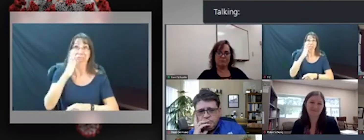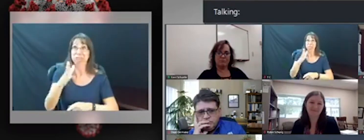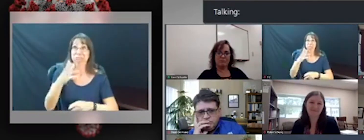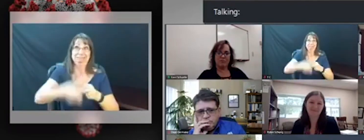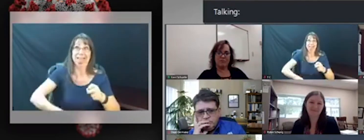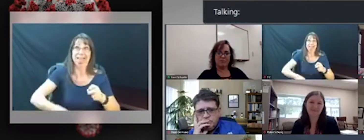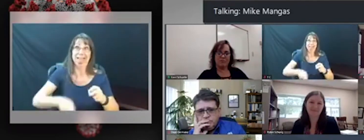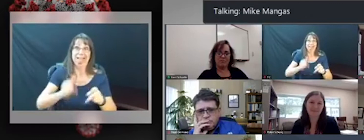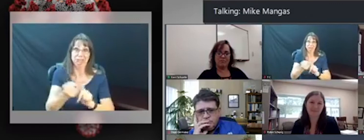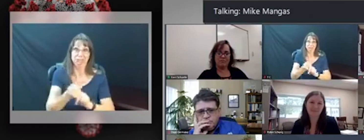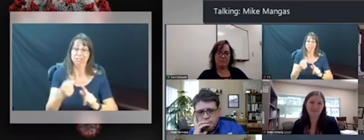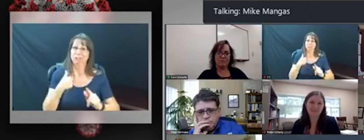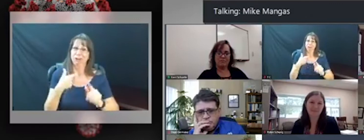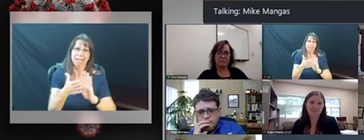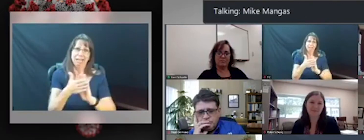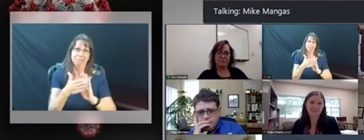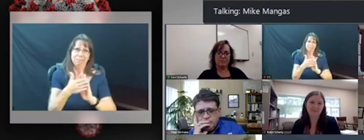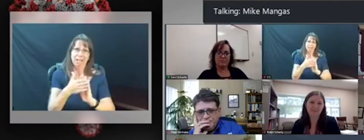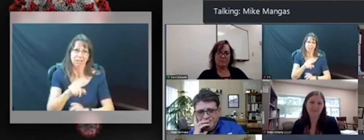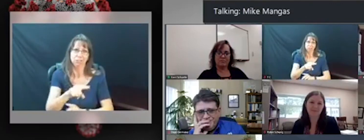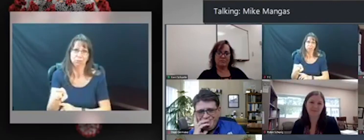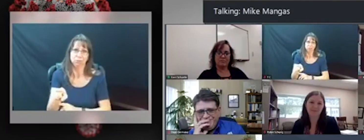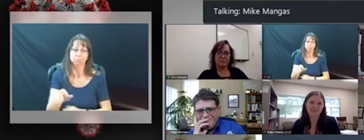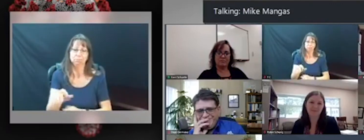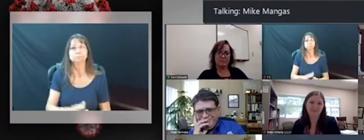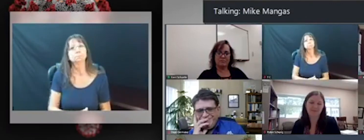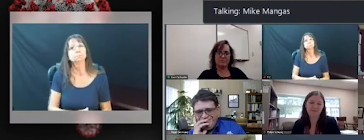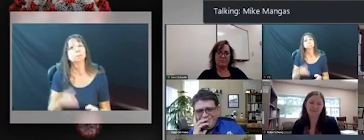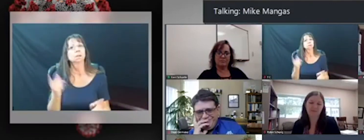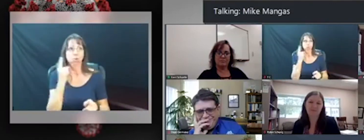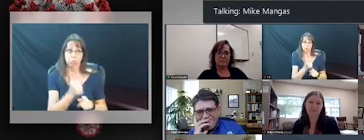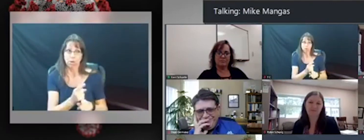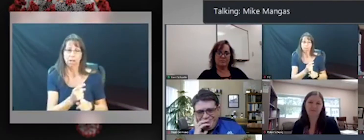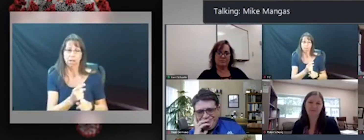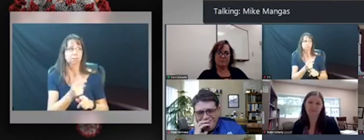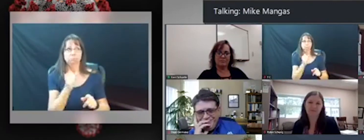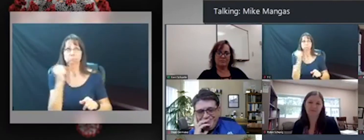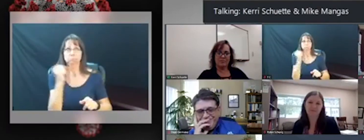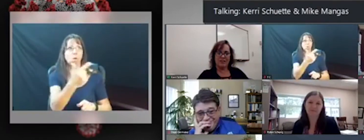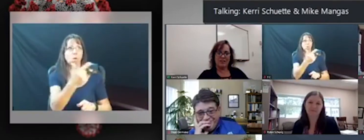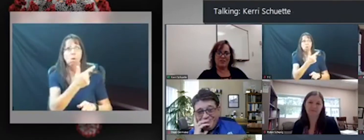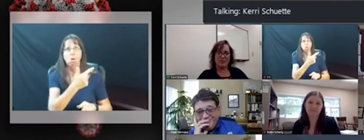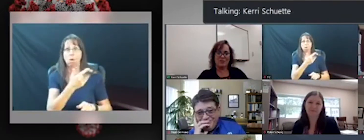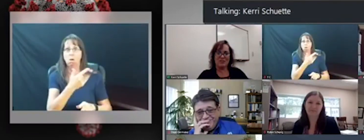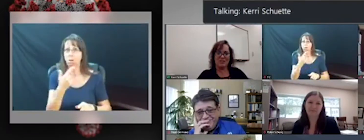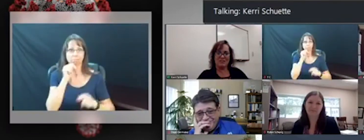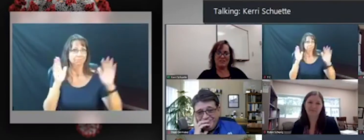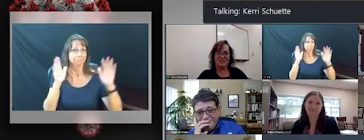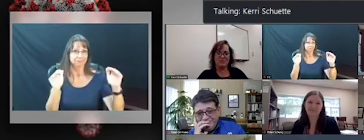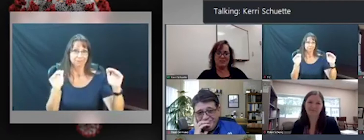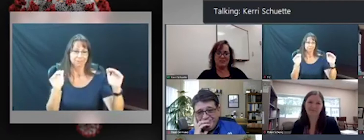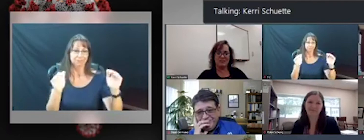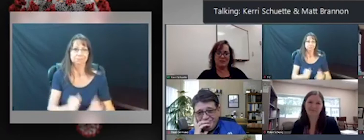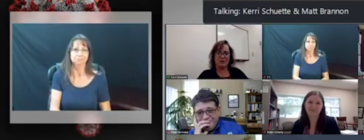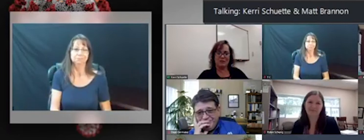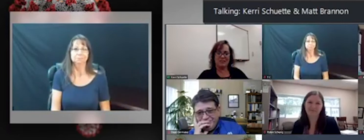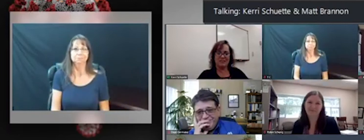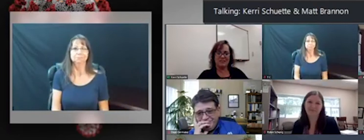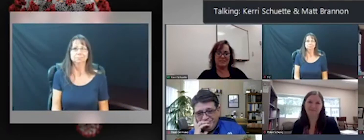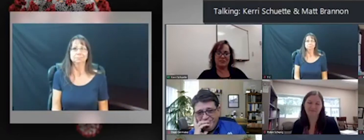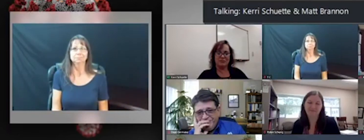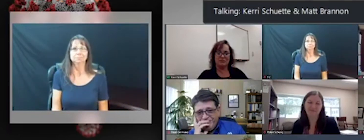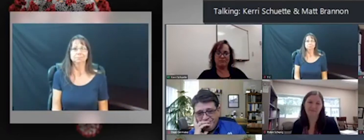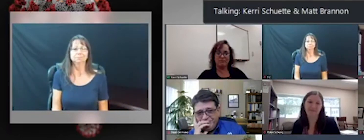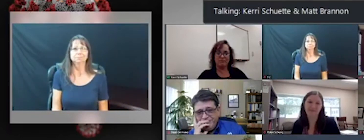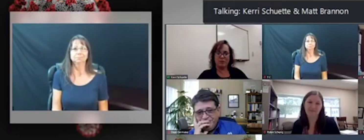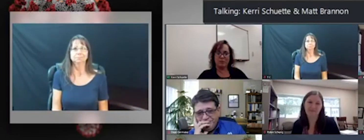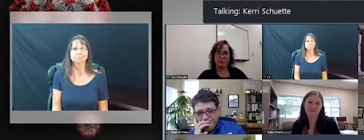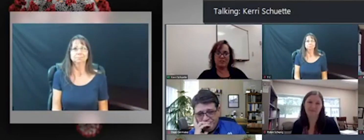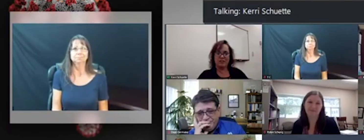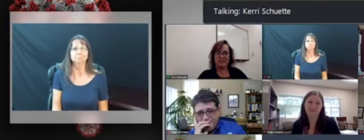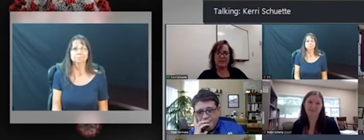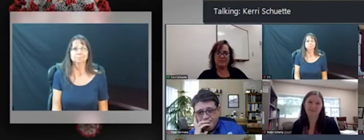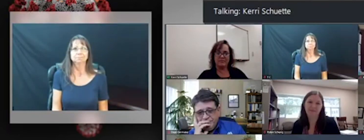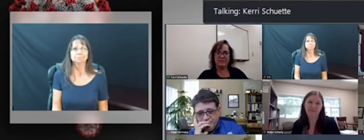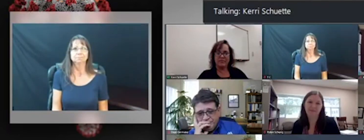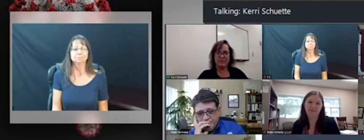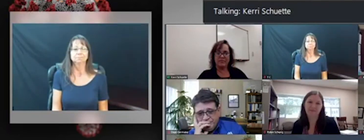Likewise, difficult on a number of different levels, as well.